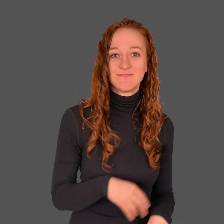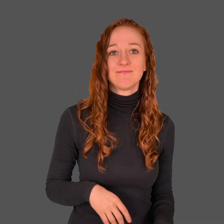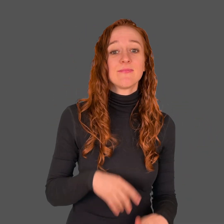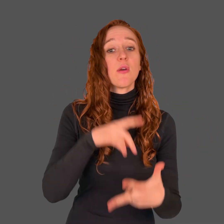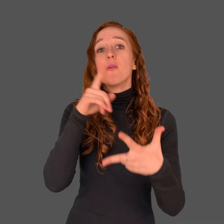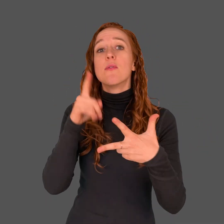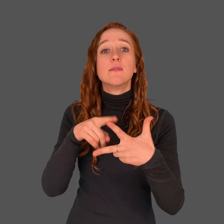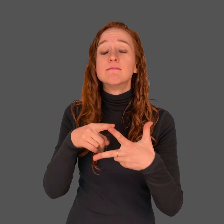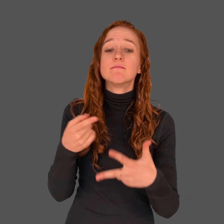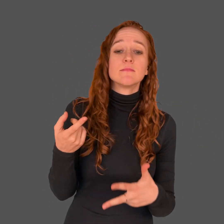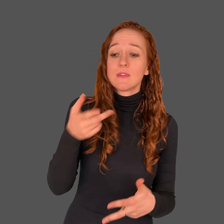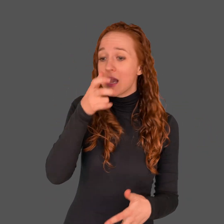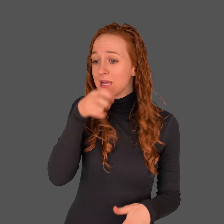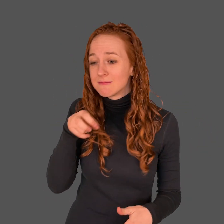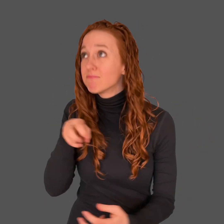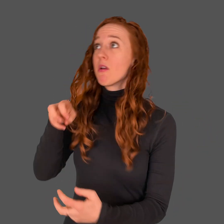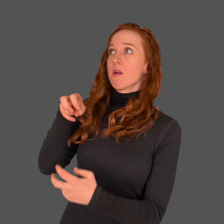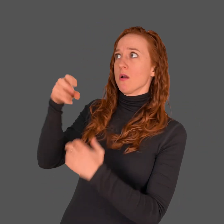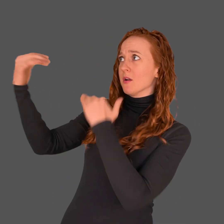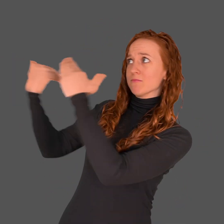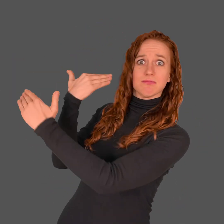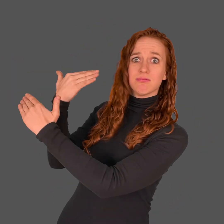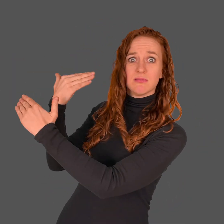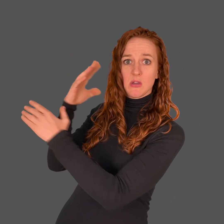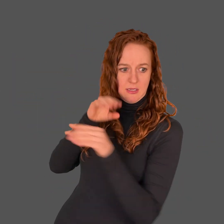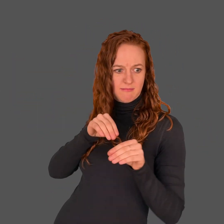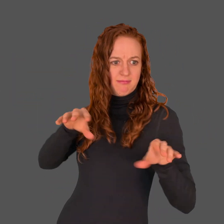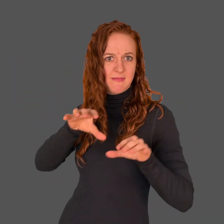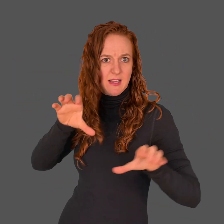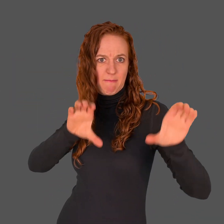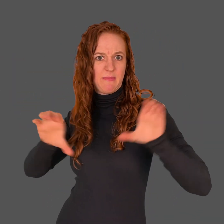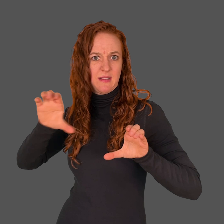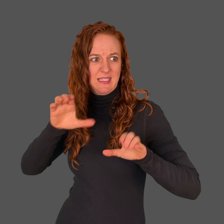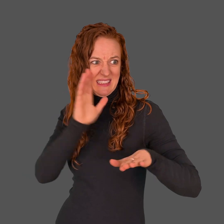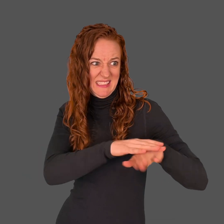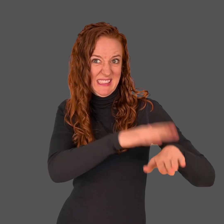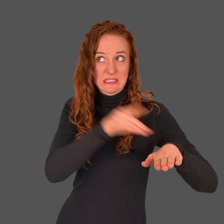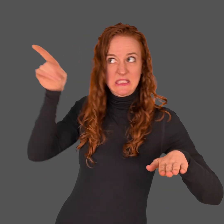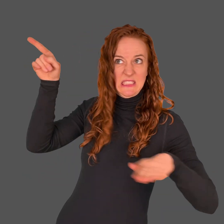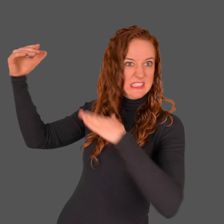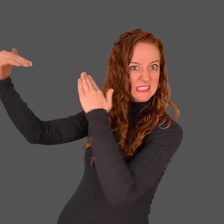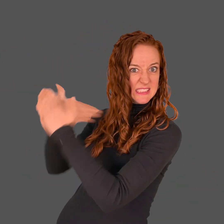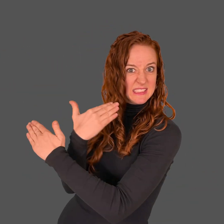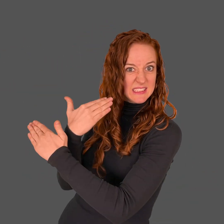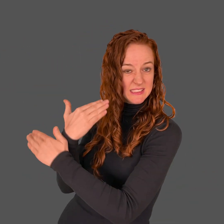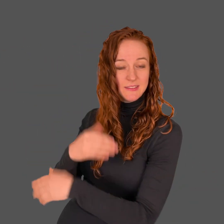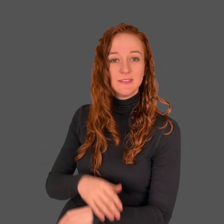or “INTRUDER ALERT!,”